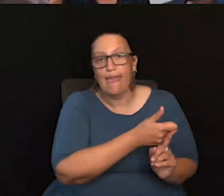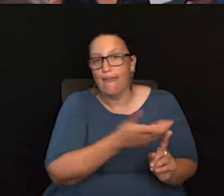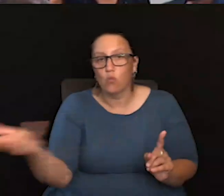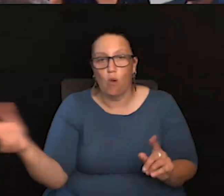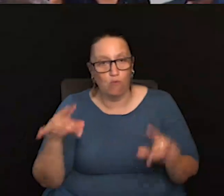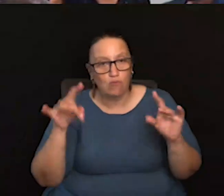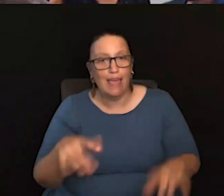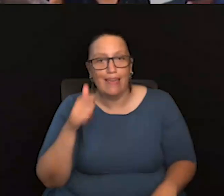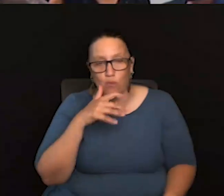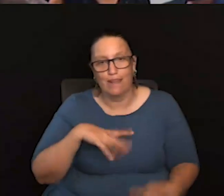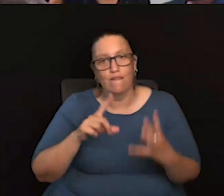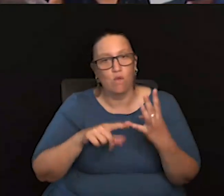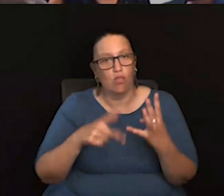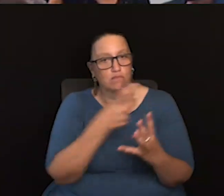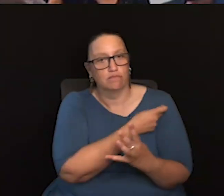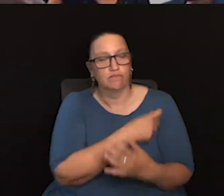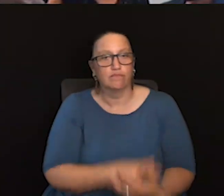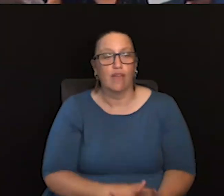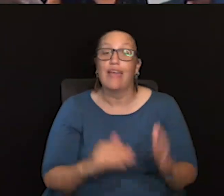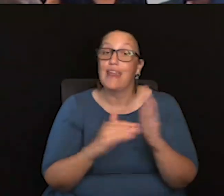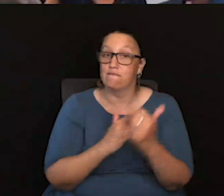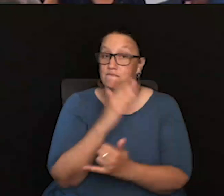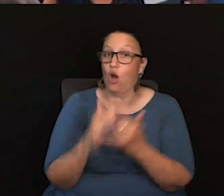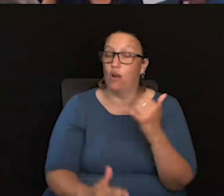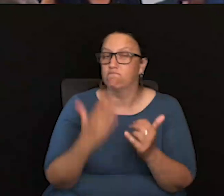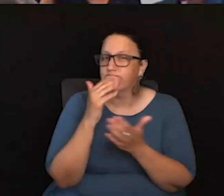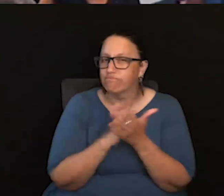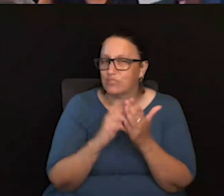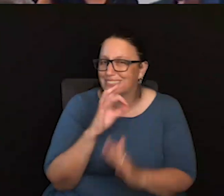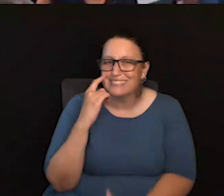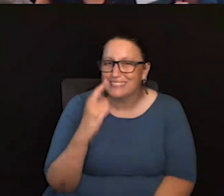Three in five kids aged 5-11 are yet to have a Covid vaccine.